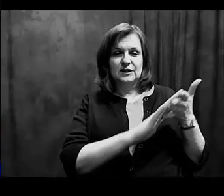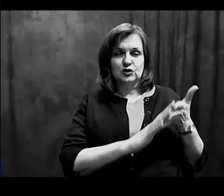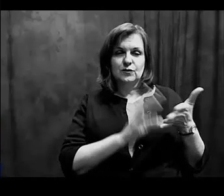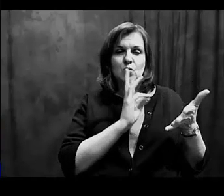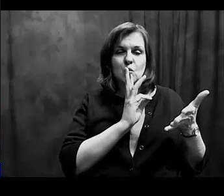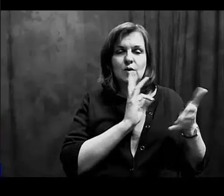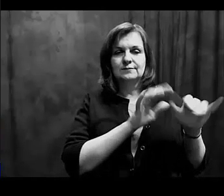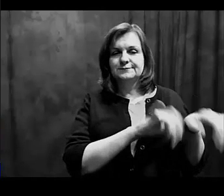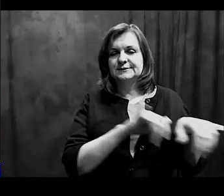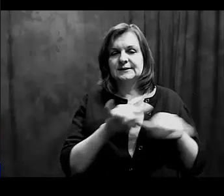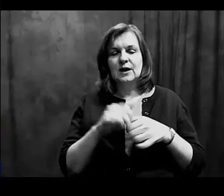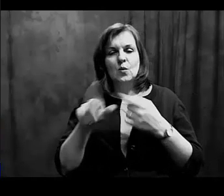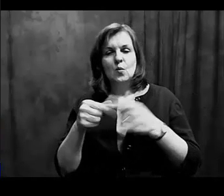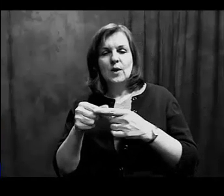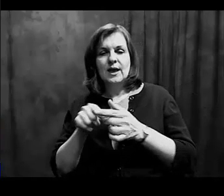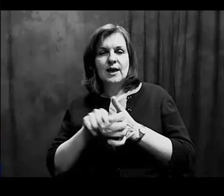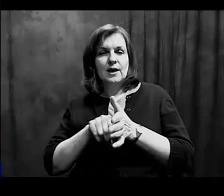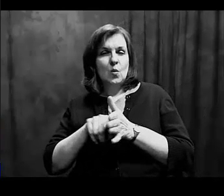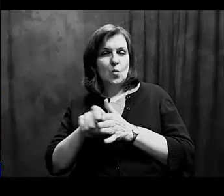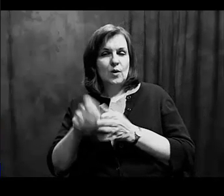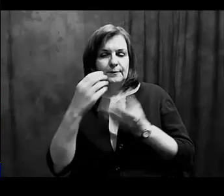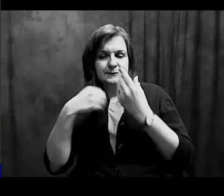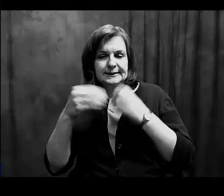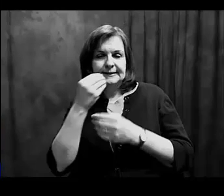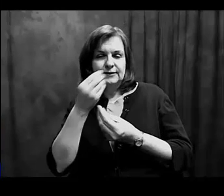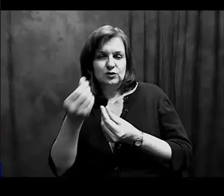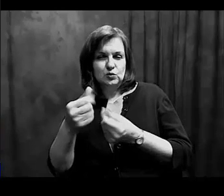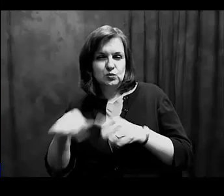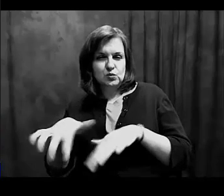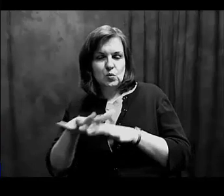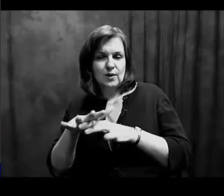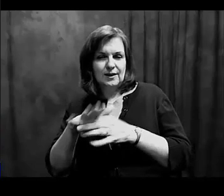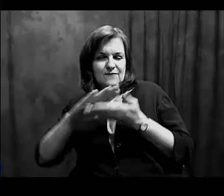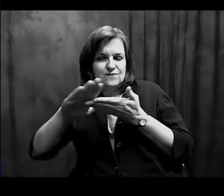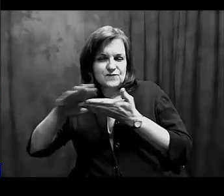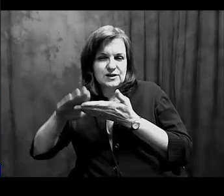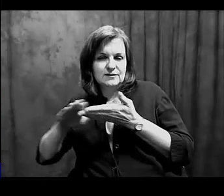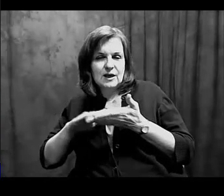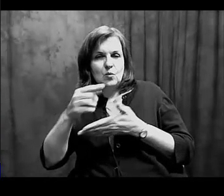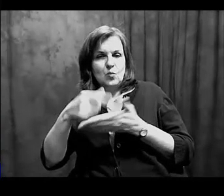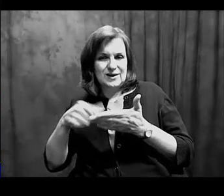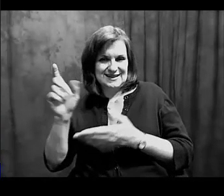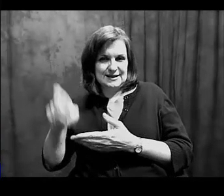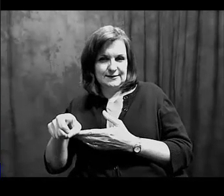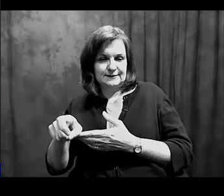just like when an earthworm eats soil and filters out all the particles that it needs.